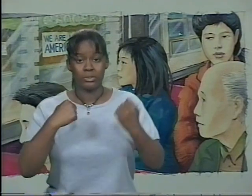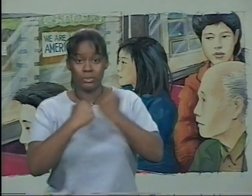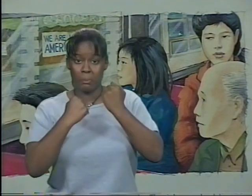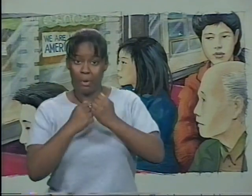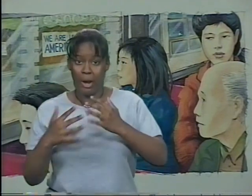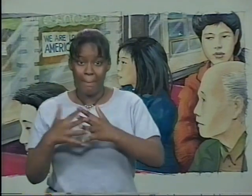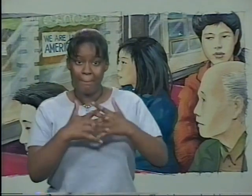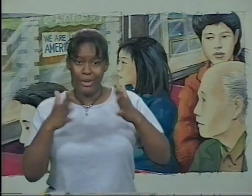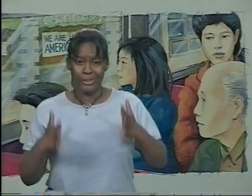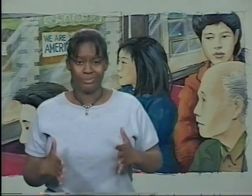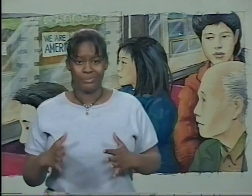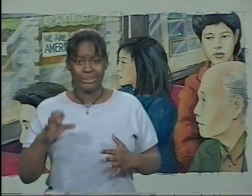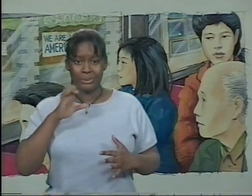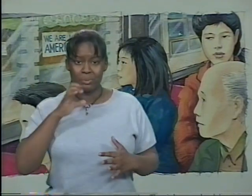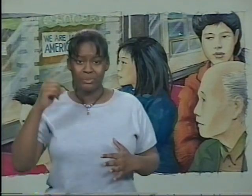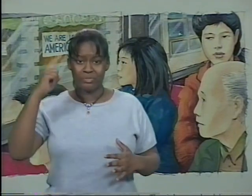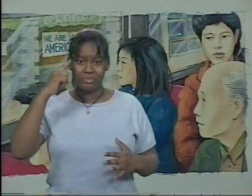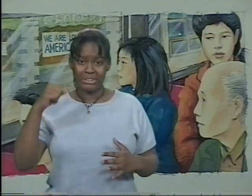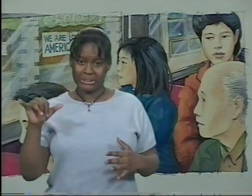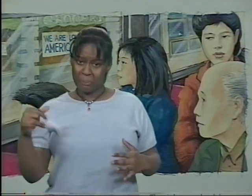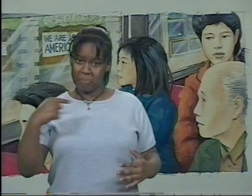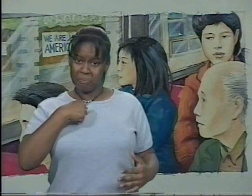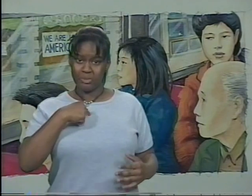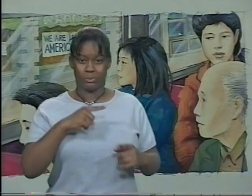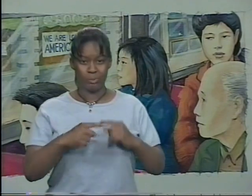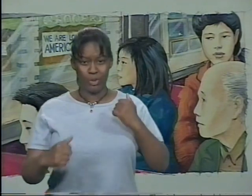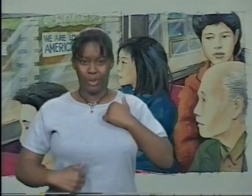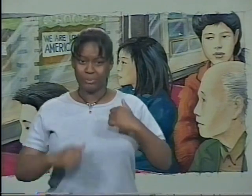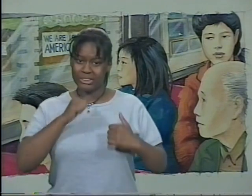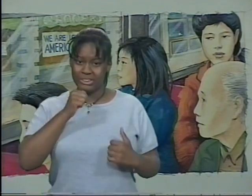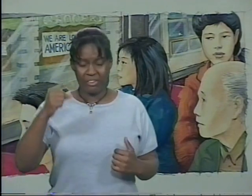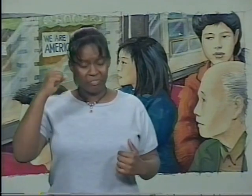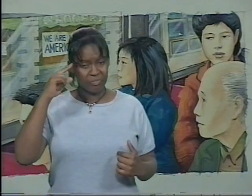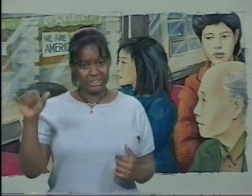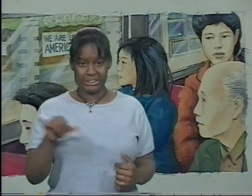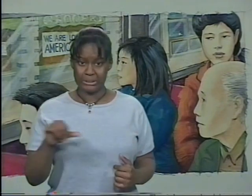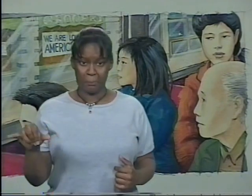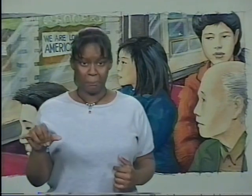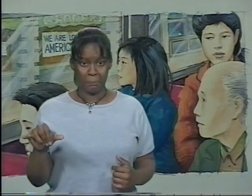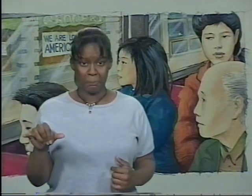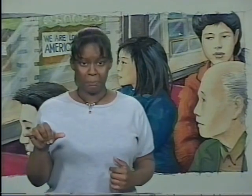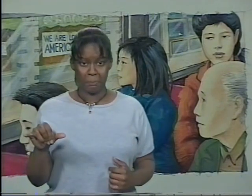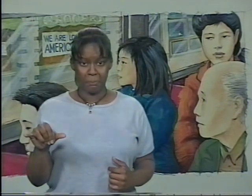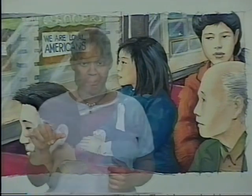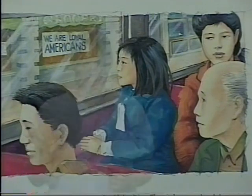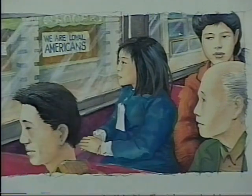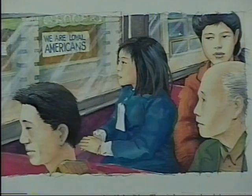It said, WE ARE LOYAL AMERICANS. I am, too, Emi thought. We all are.